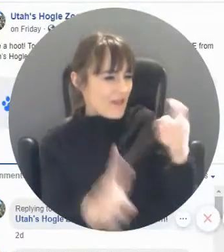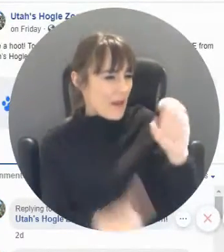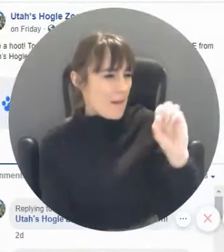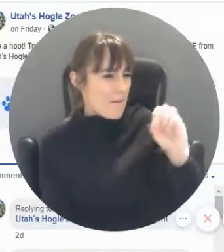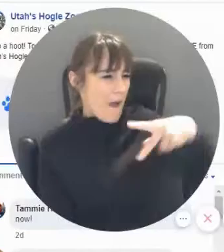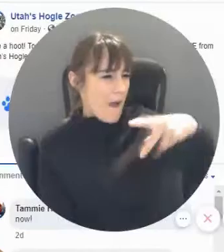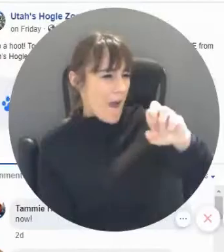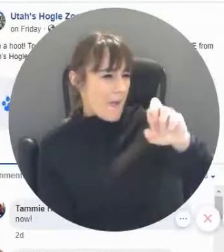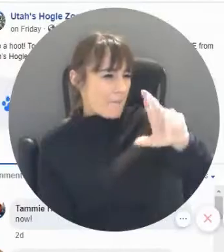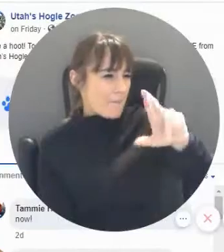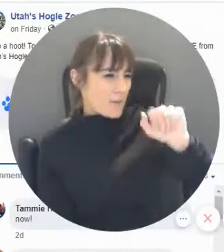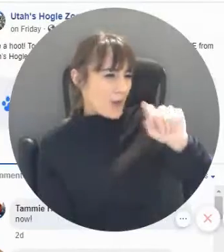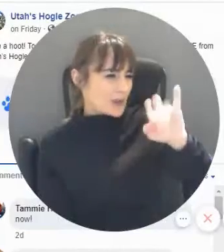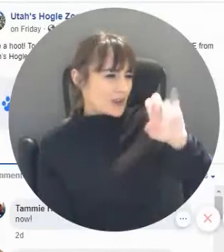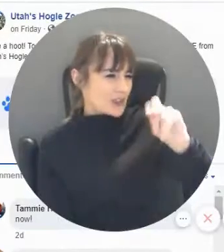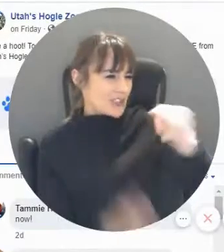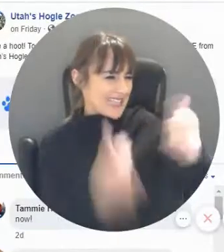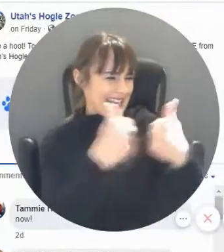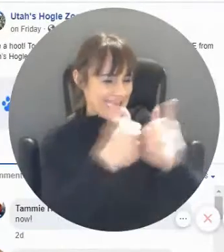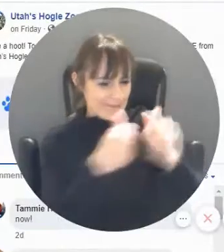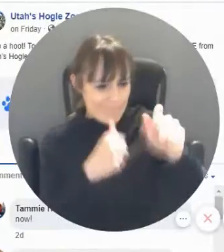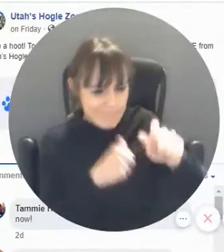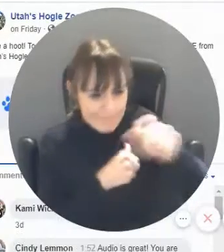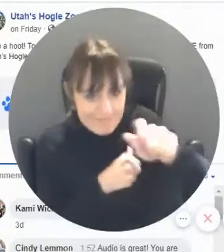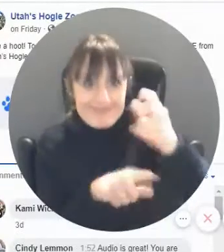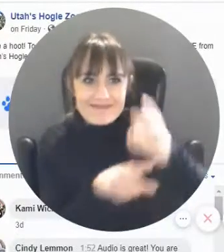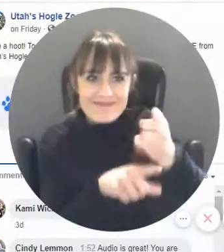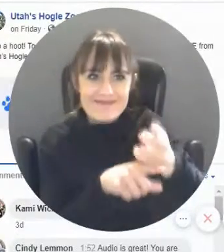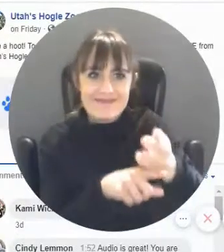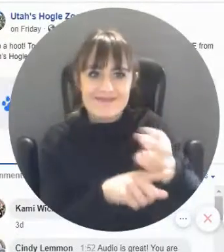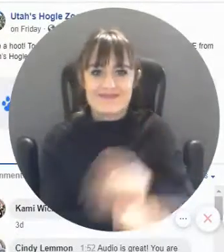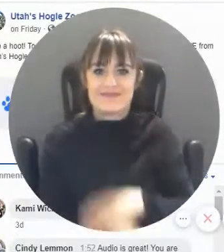Brad: Yes! Exactly. Without getting zapped, right?